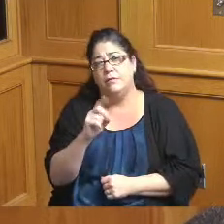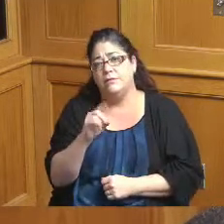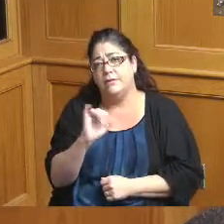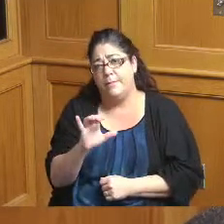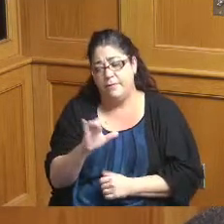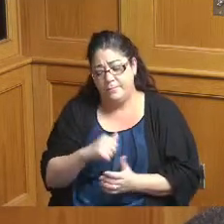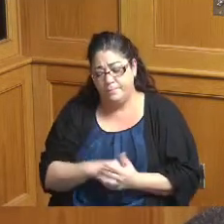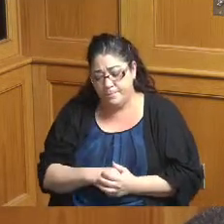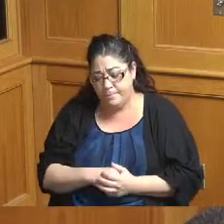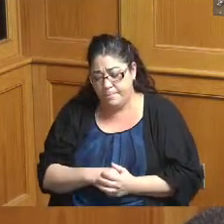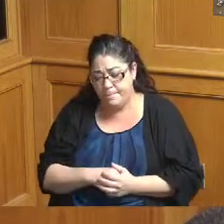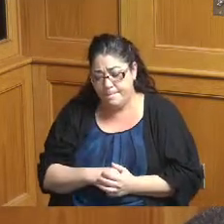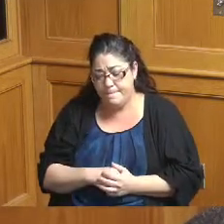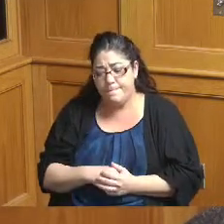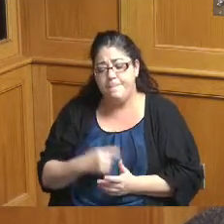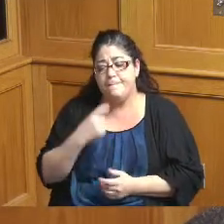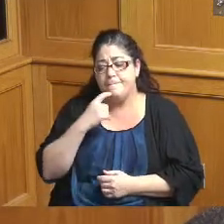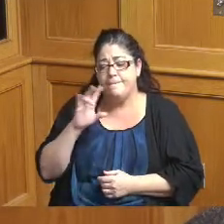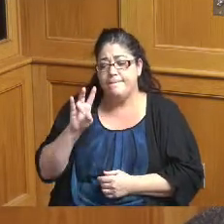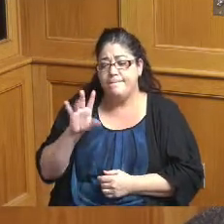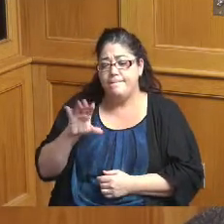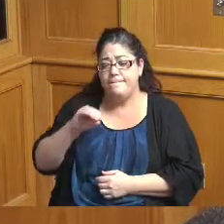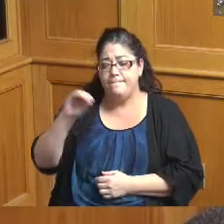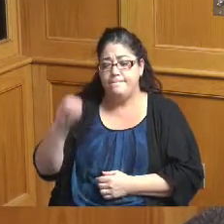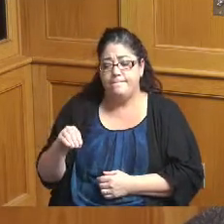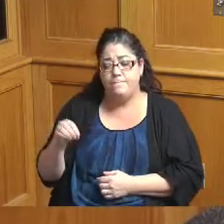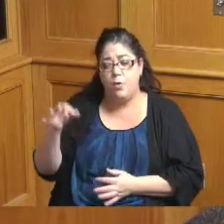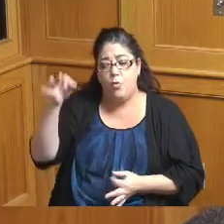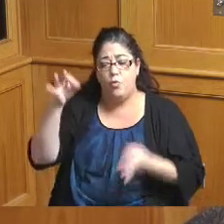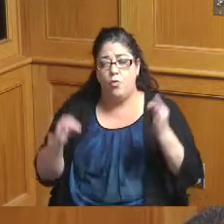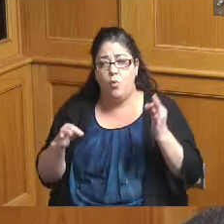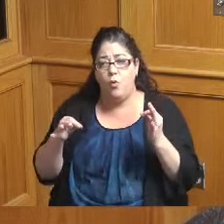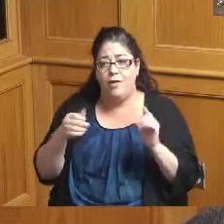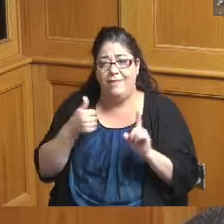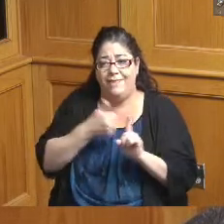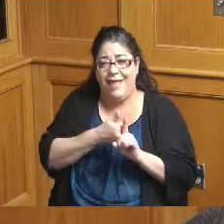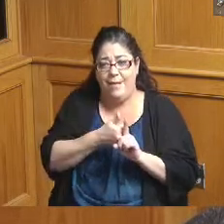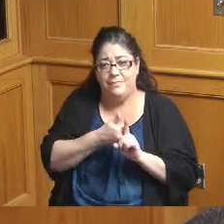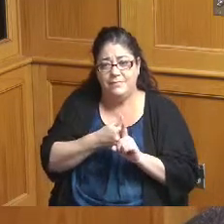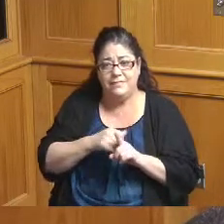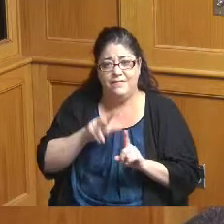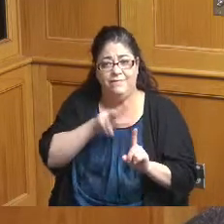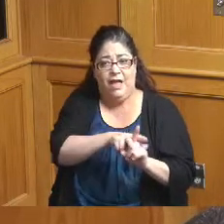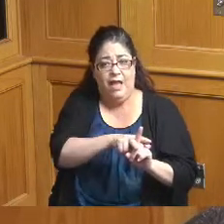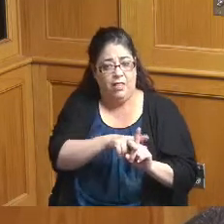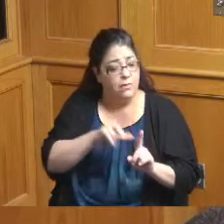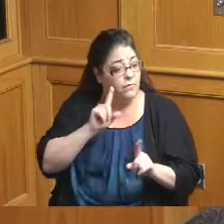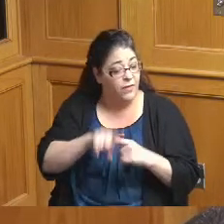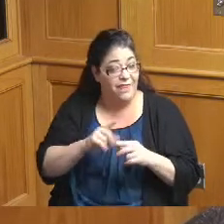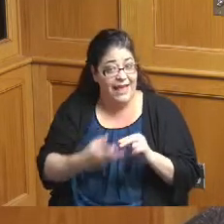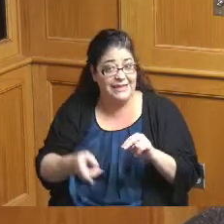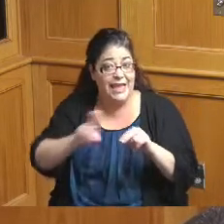cases you have 75 percent of the Court filers are pro say is that an increase yes it continues to